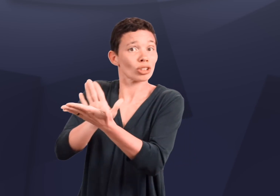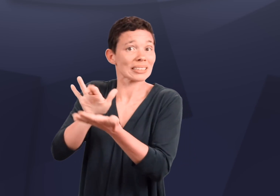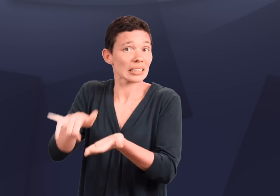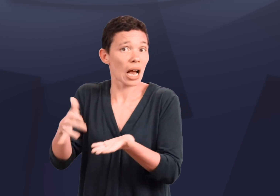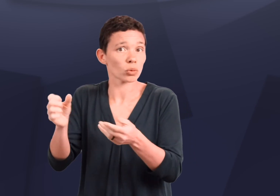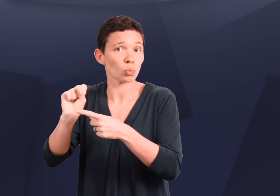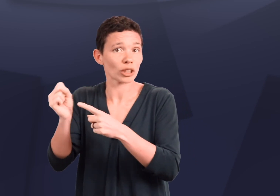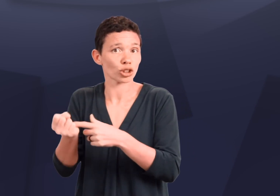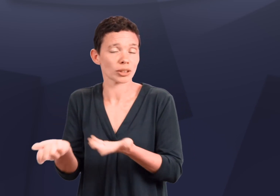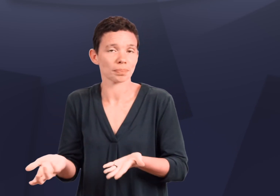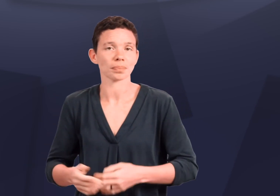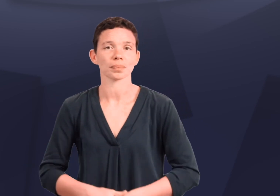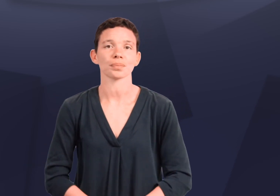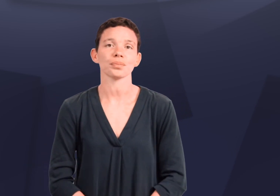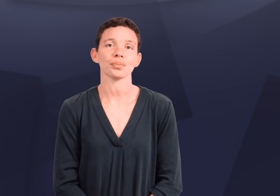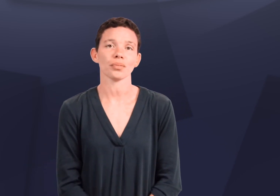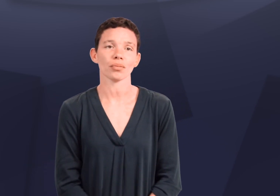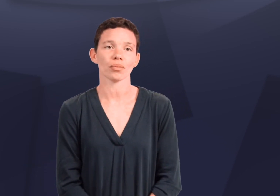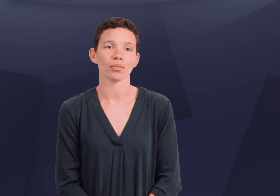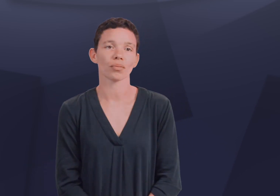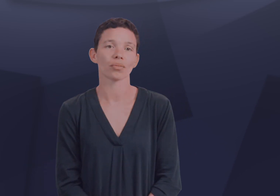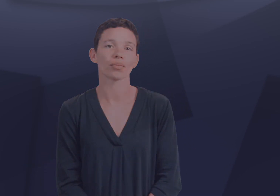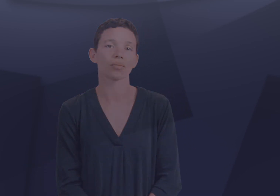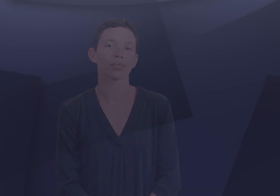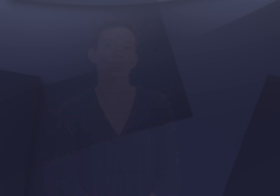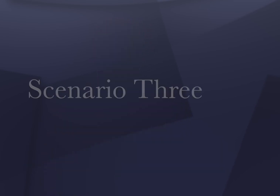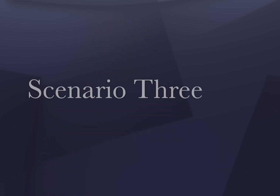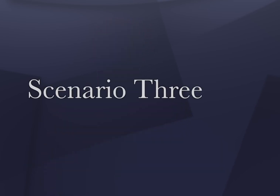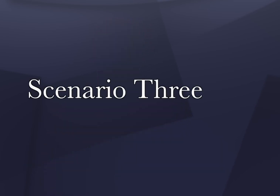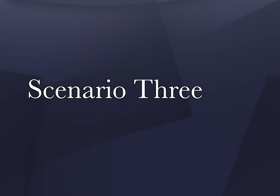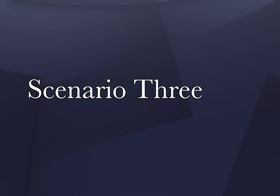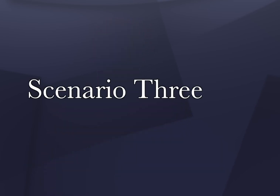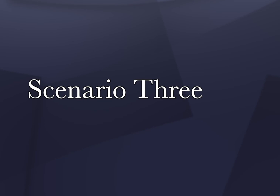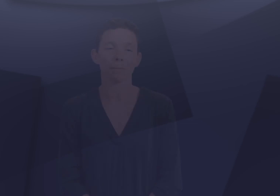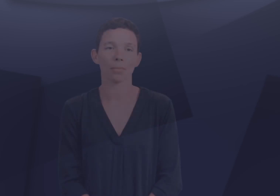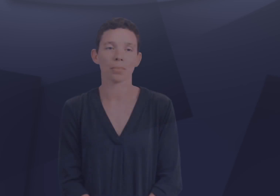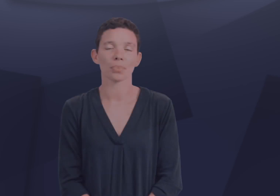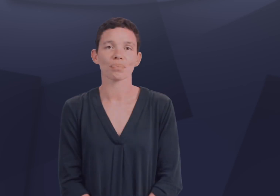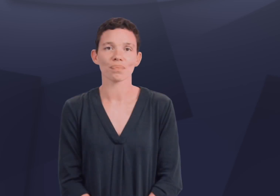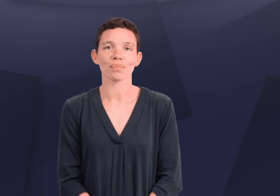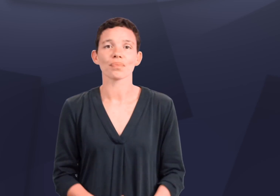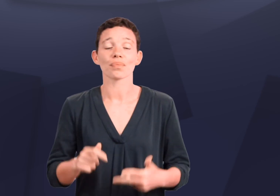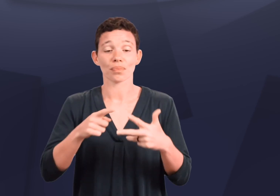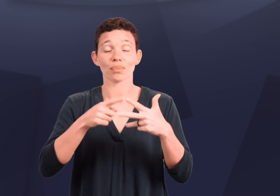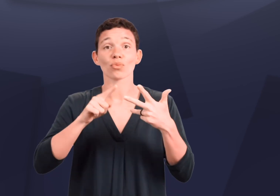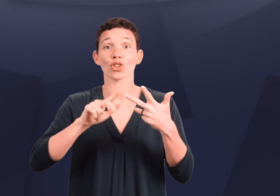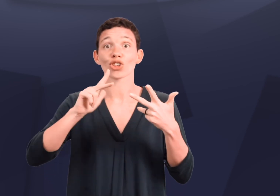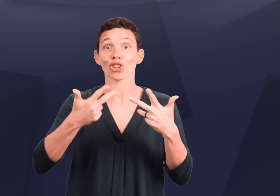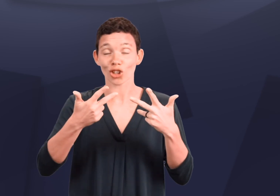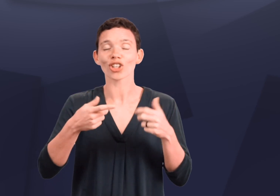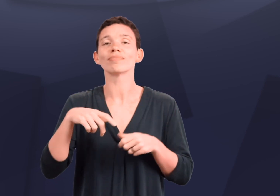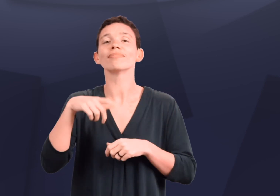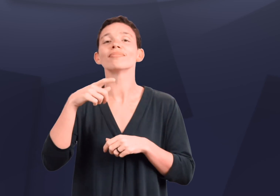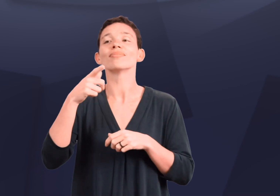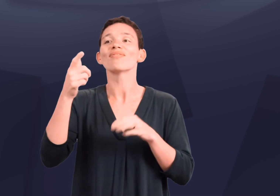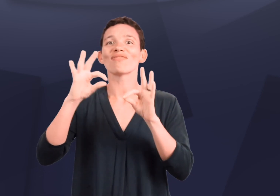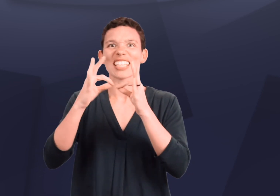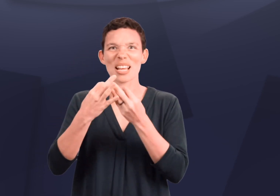How would you process and possibly address this?